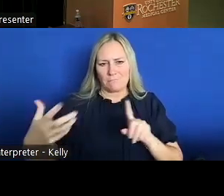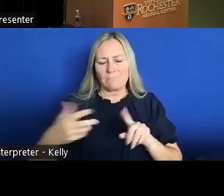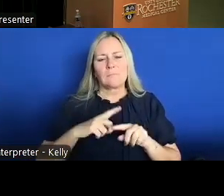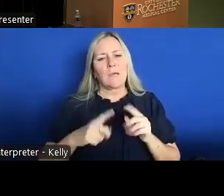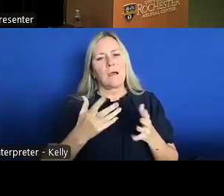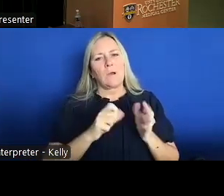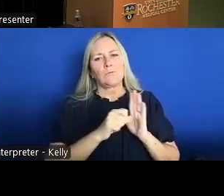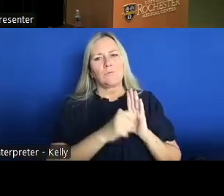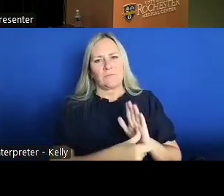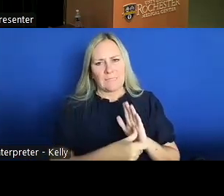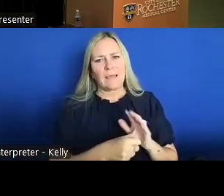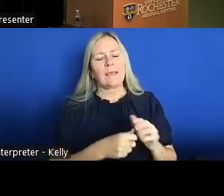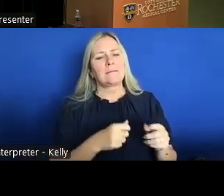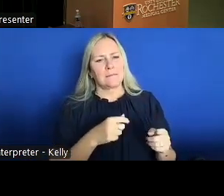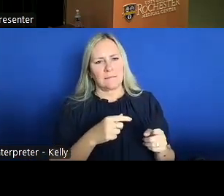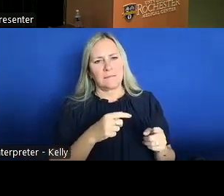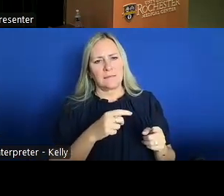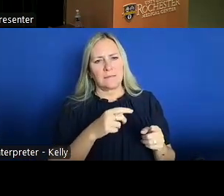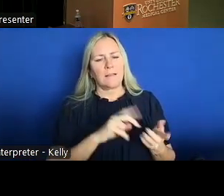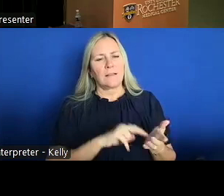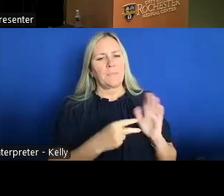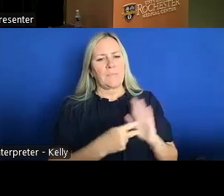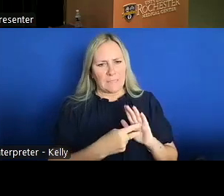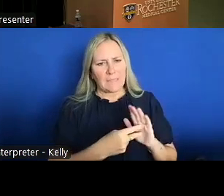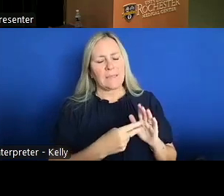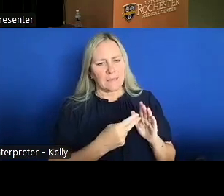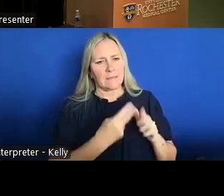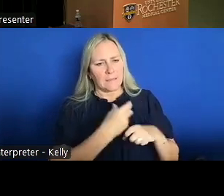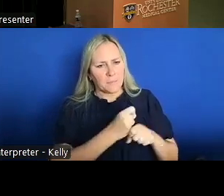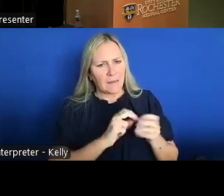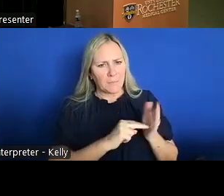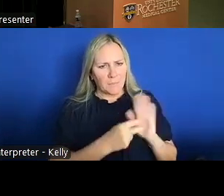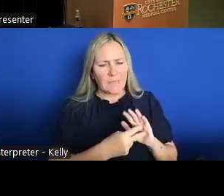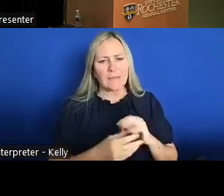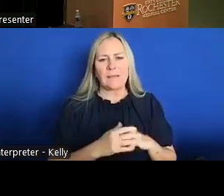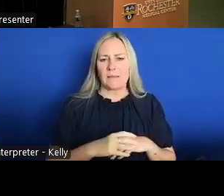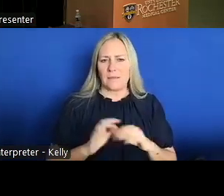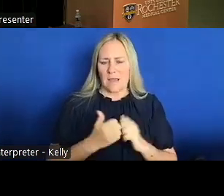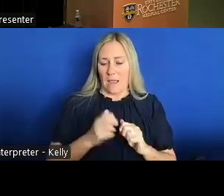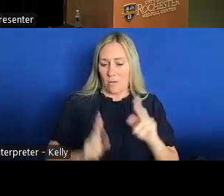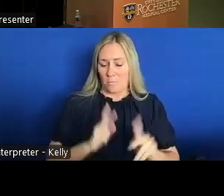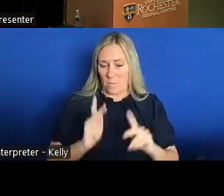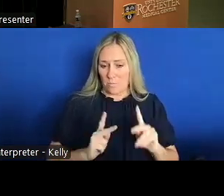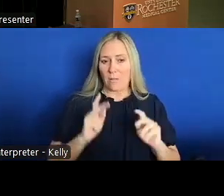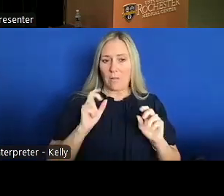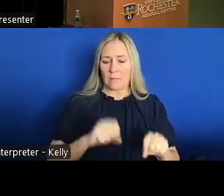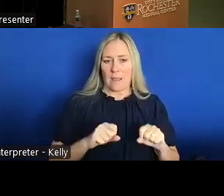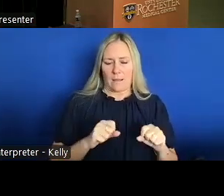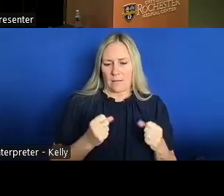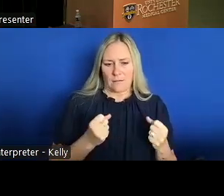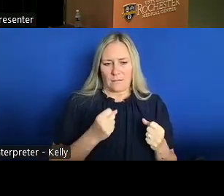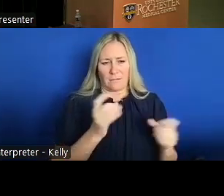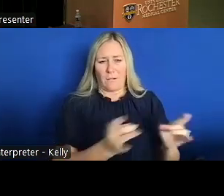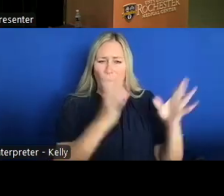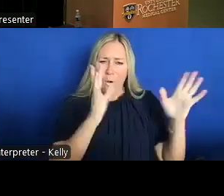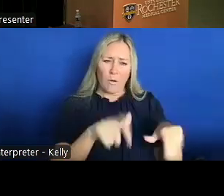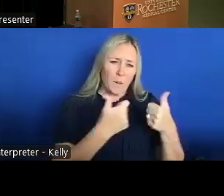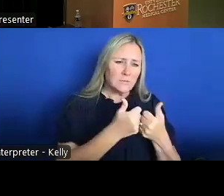meaning making and how some people can come out of the worst of times and find that their values